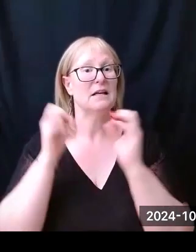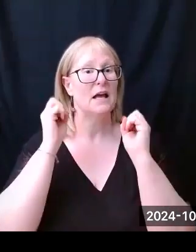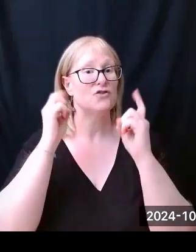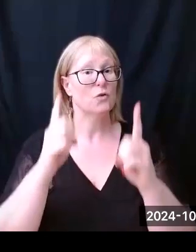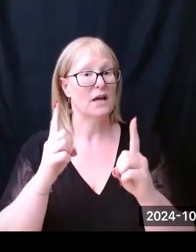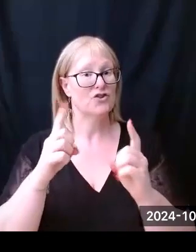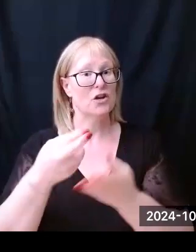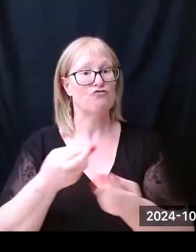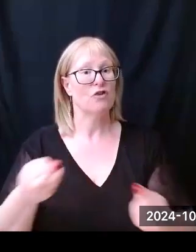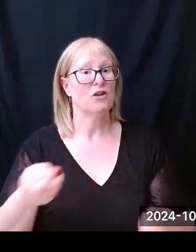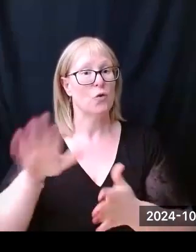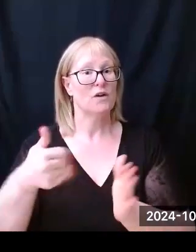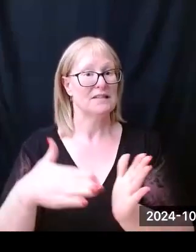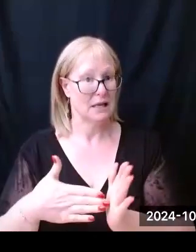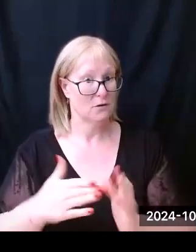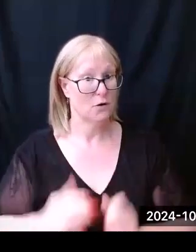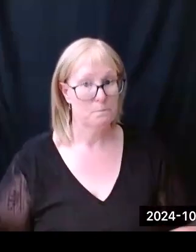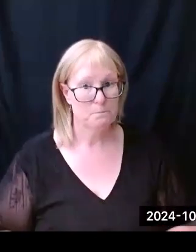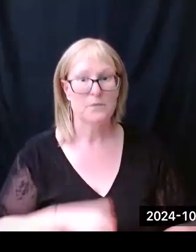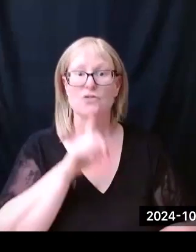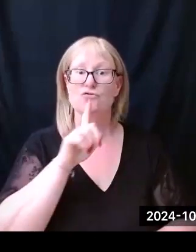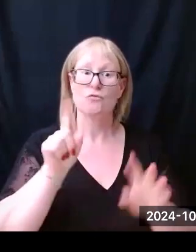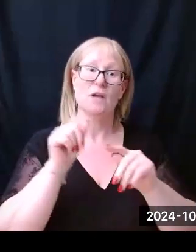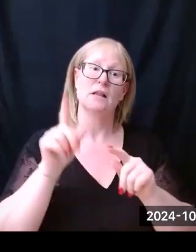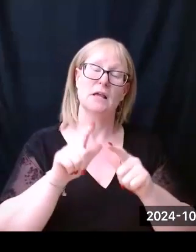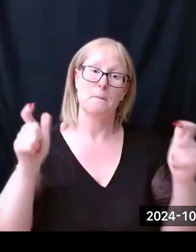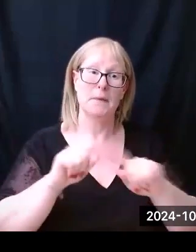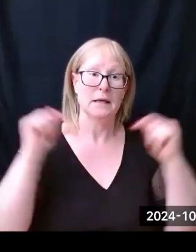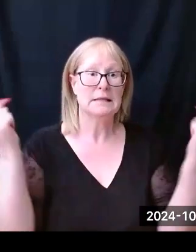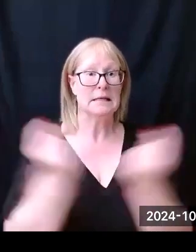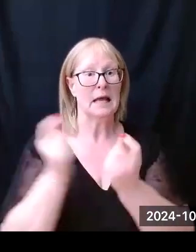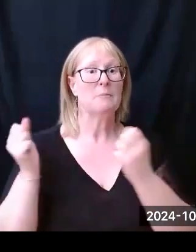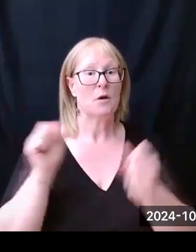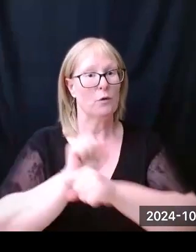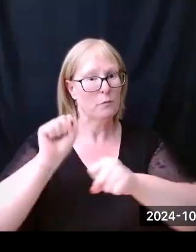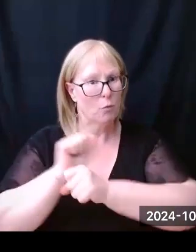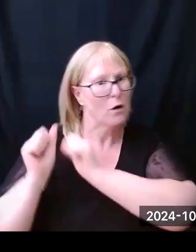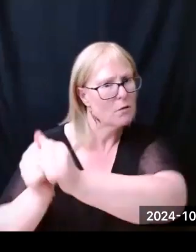It shows it's taken a team of us to work together to make sure that you are supported.